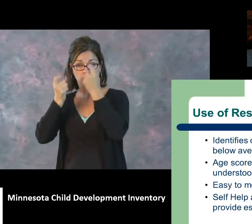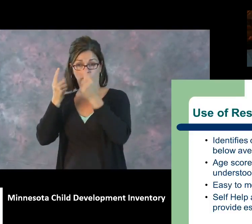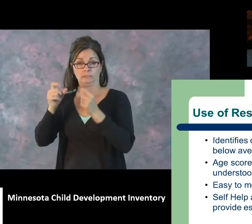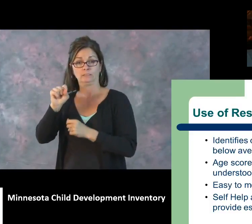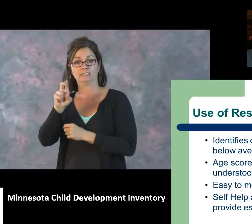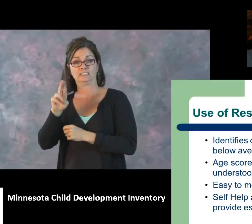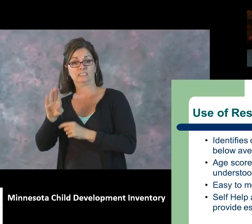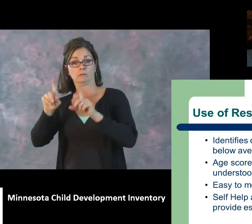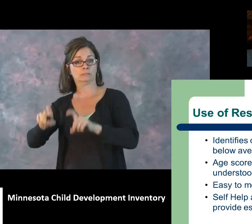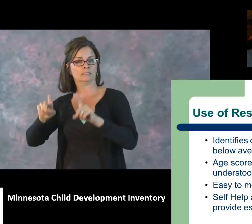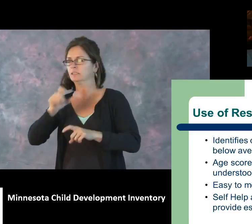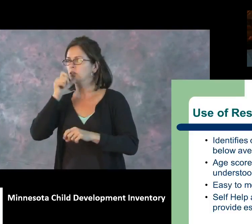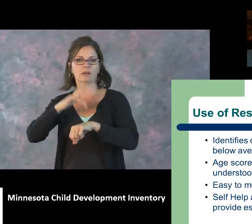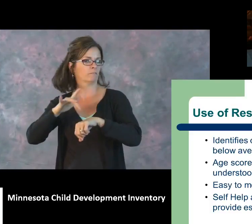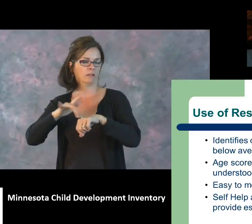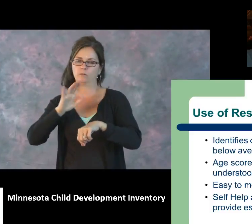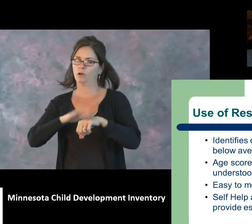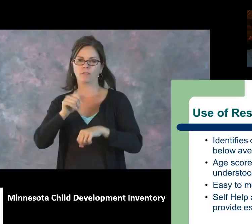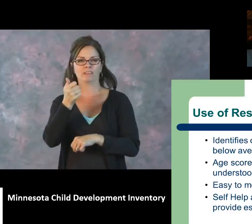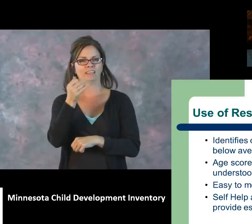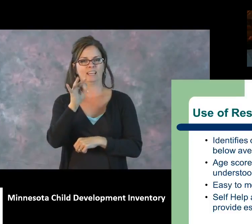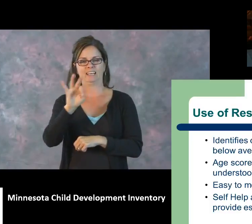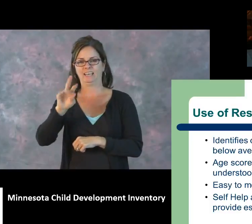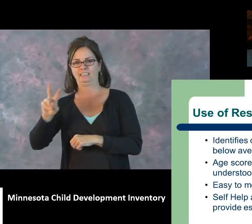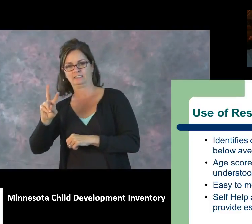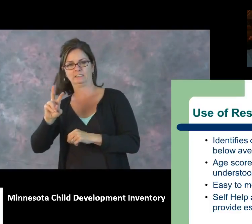is not available on the 1992 published version